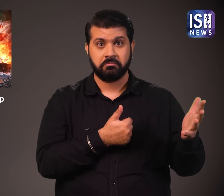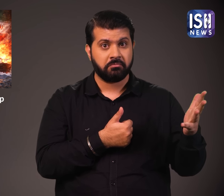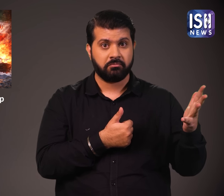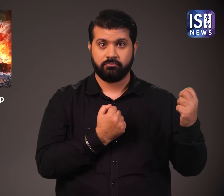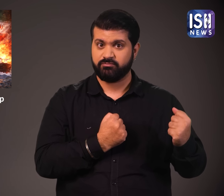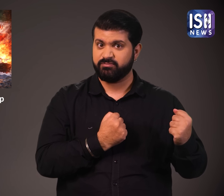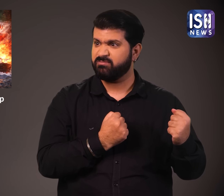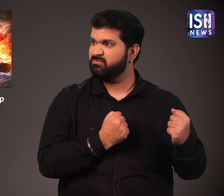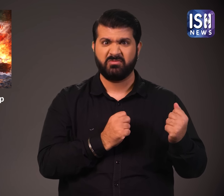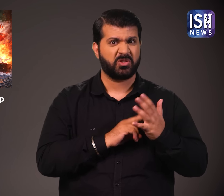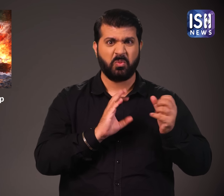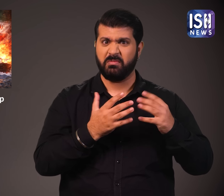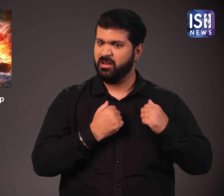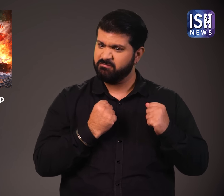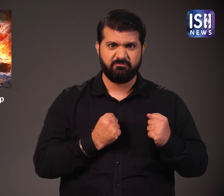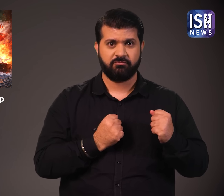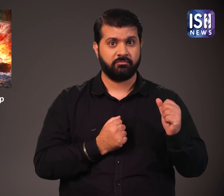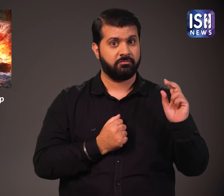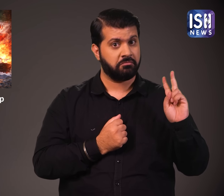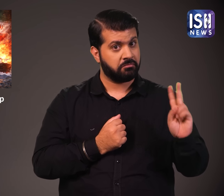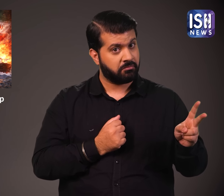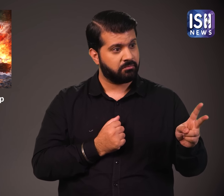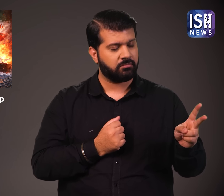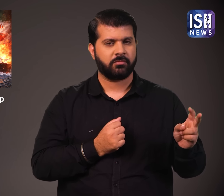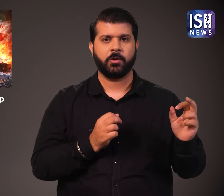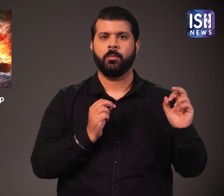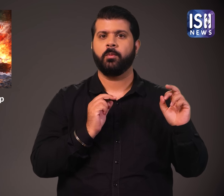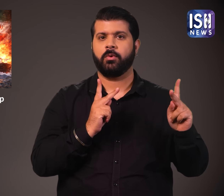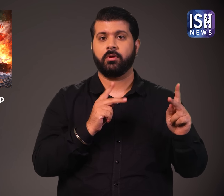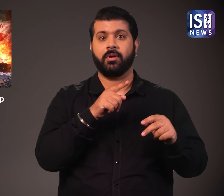He added that because of Iran’s refusal,